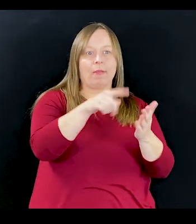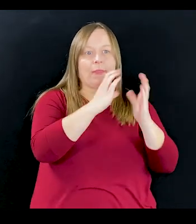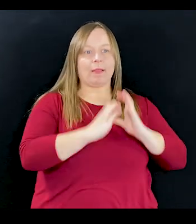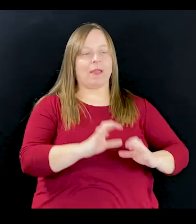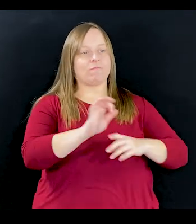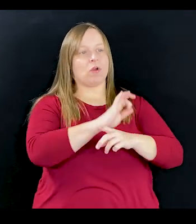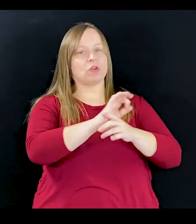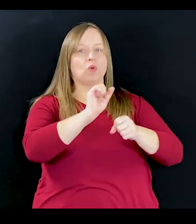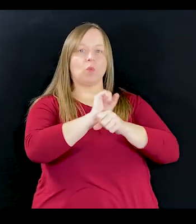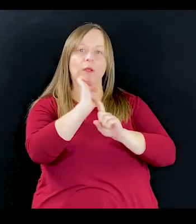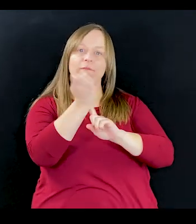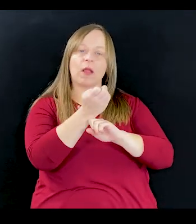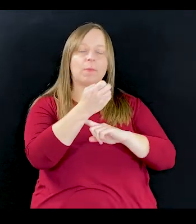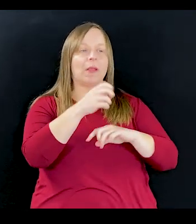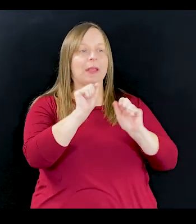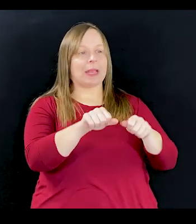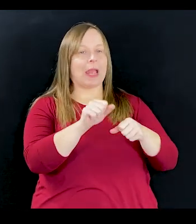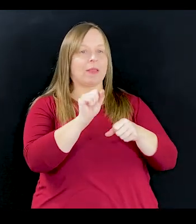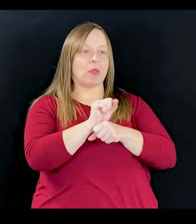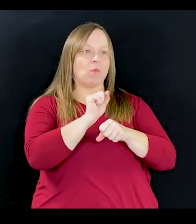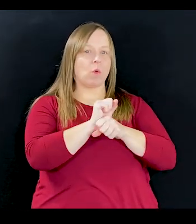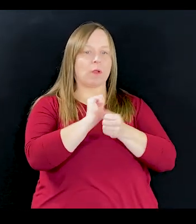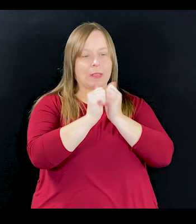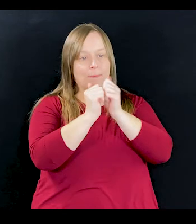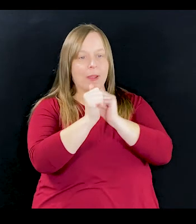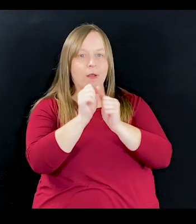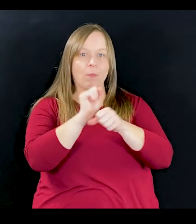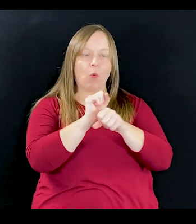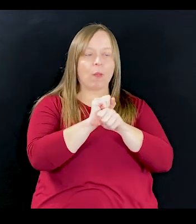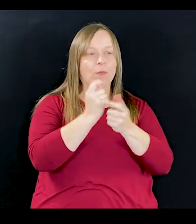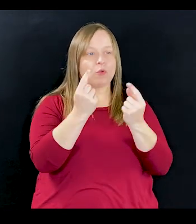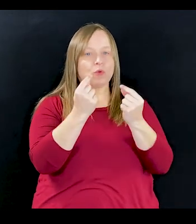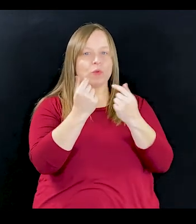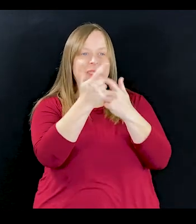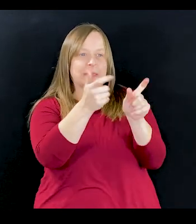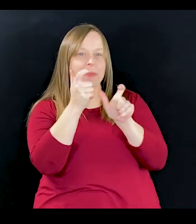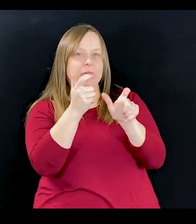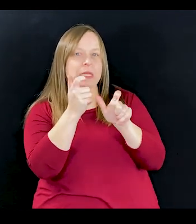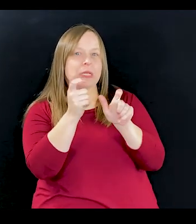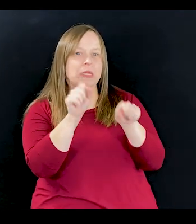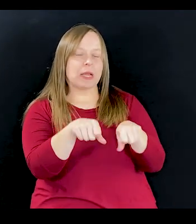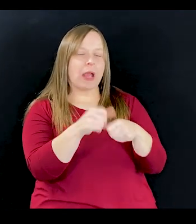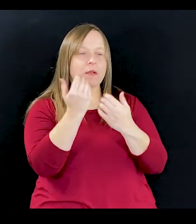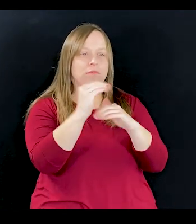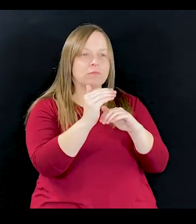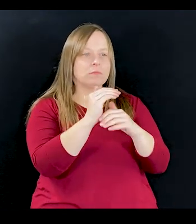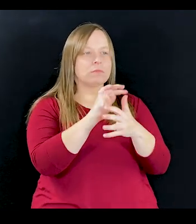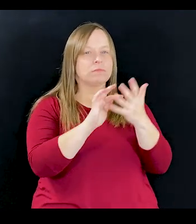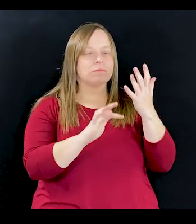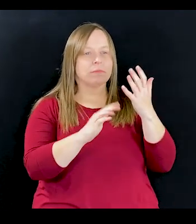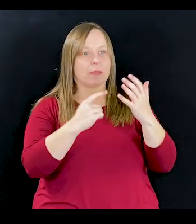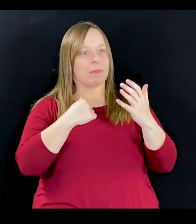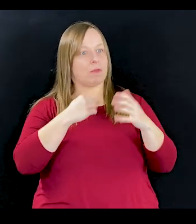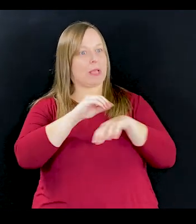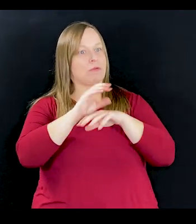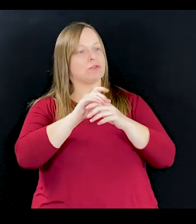client can function in a work environment, can they work in competitive employment, what speed can they work at, and it gives them a better understanding